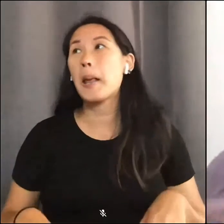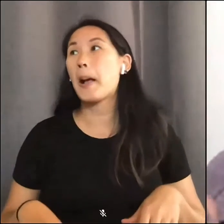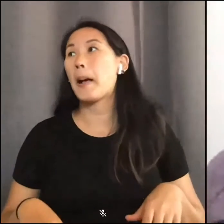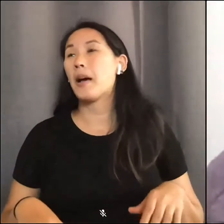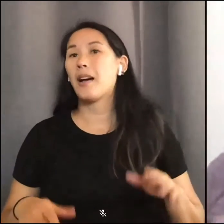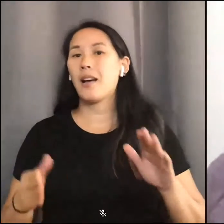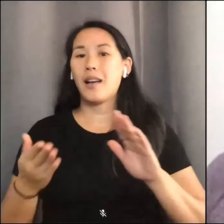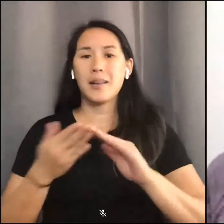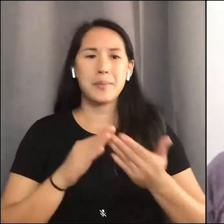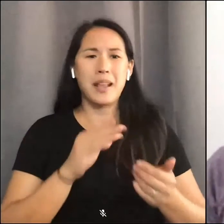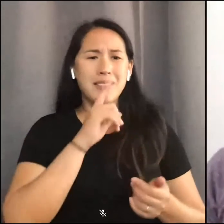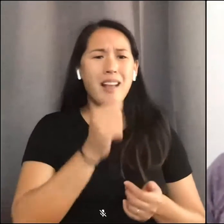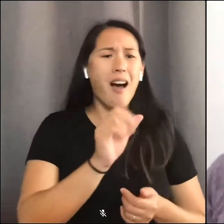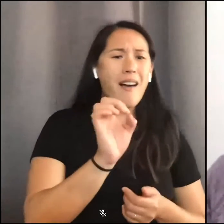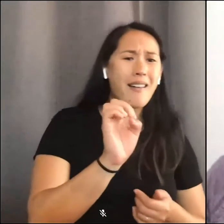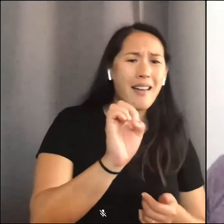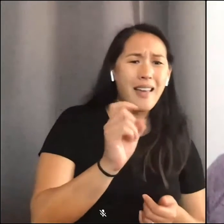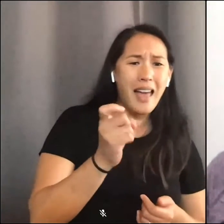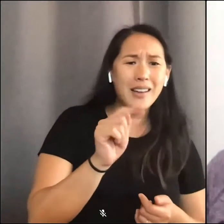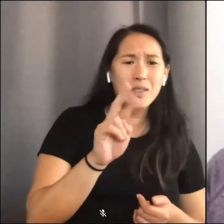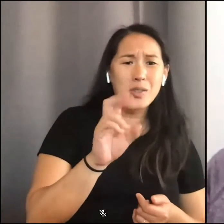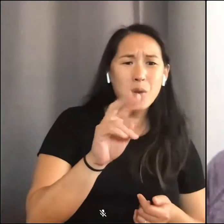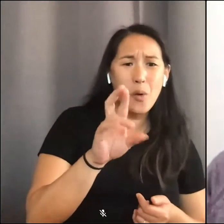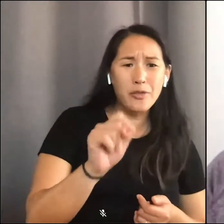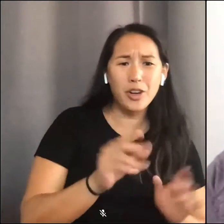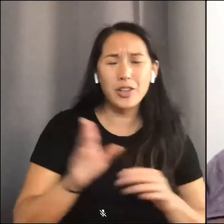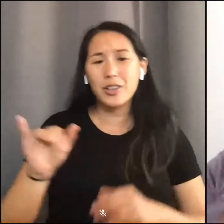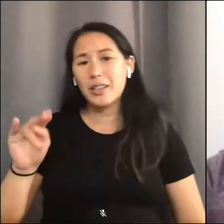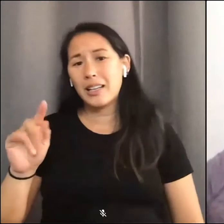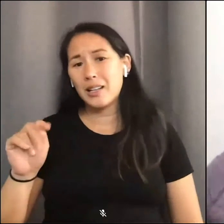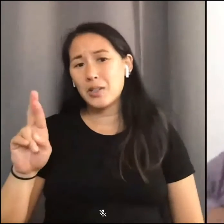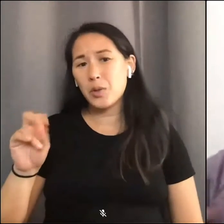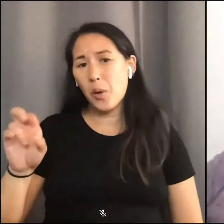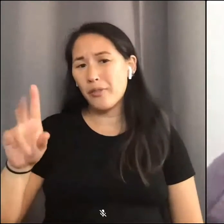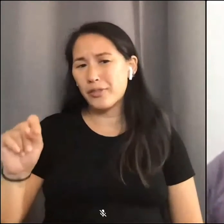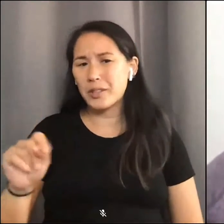extrovert introvert thing i just i just i think as the older sibling i just have this kind of lookout